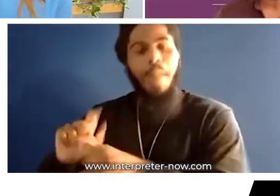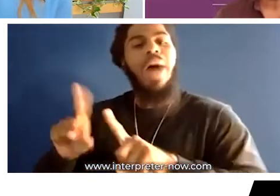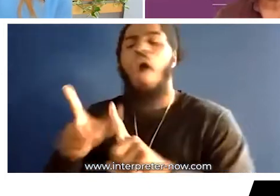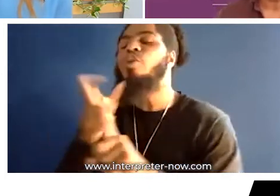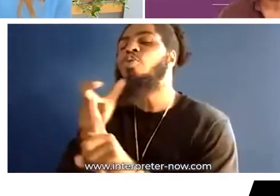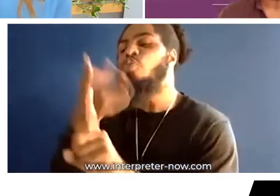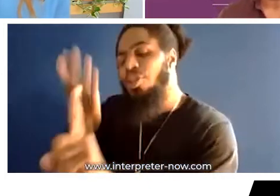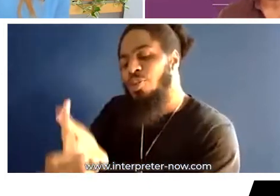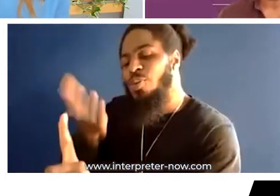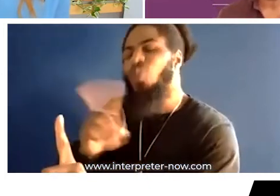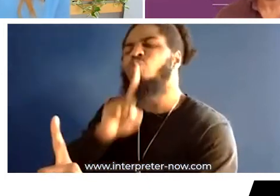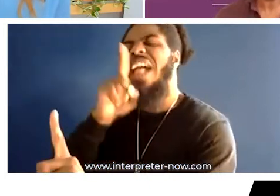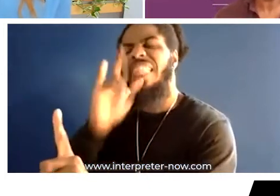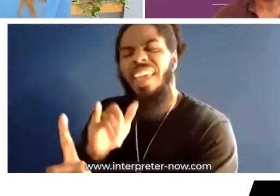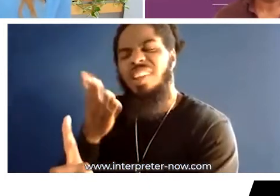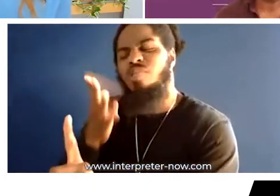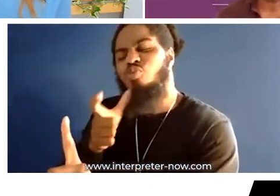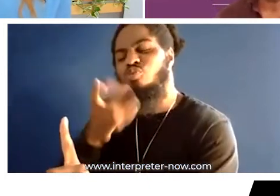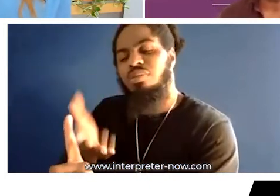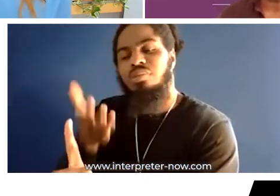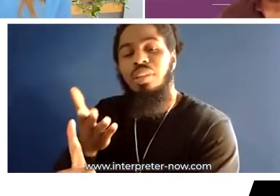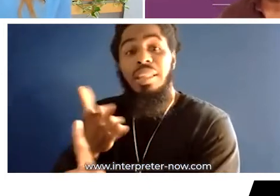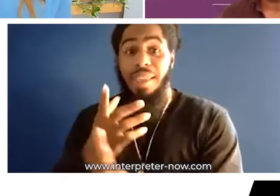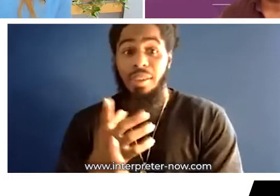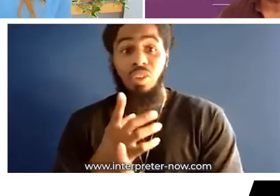We talk a lot about work-life balance, and I'm one of those individuals where I always